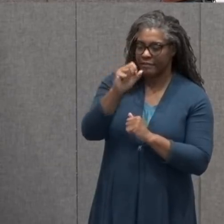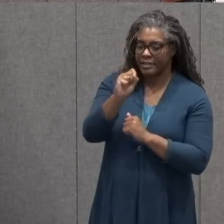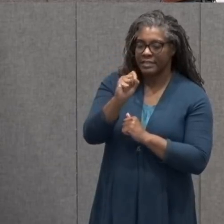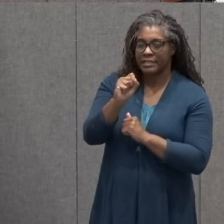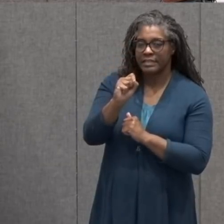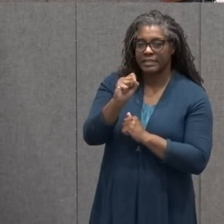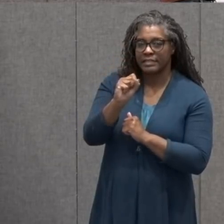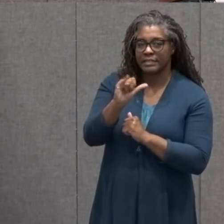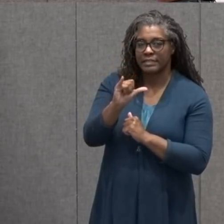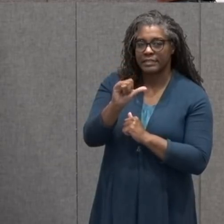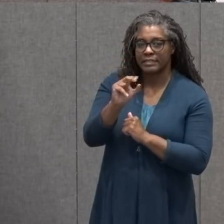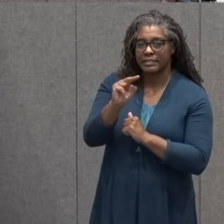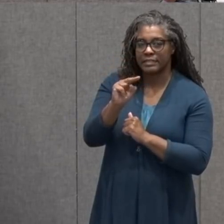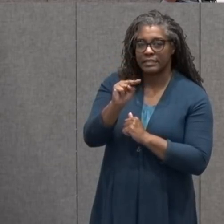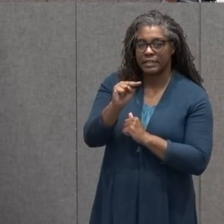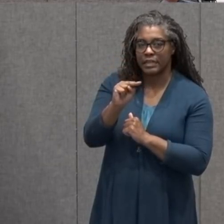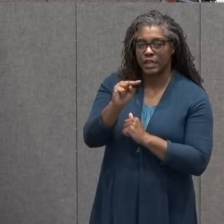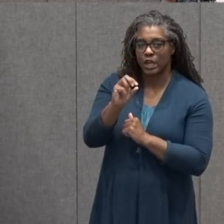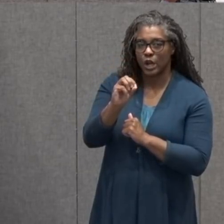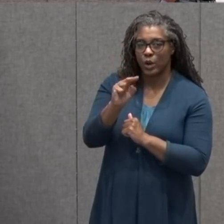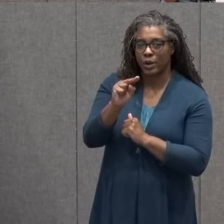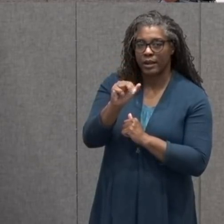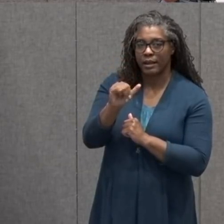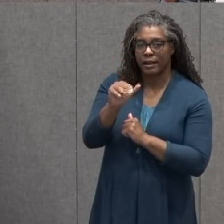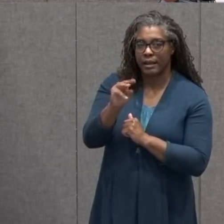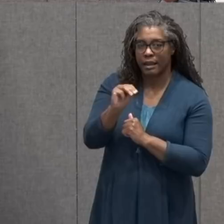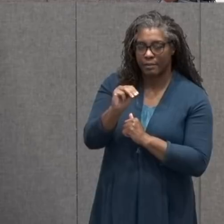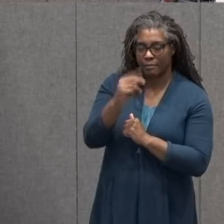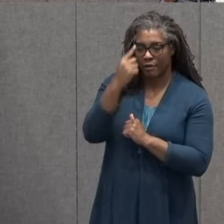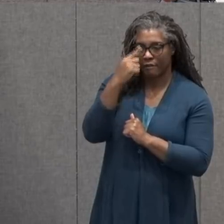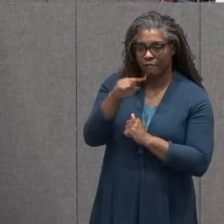Can you say one into your TV? Disperse.